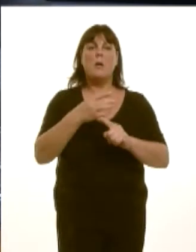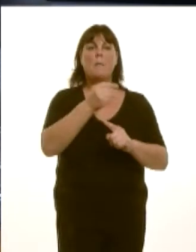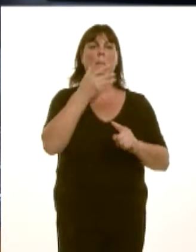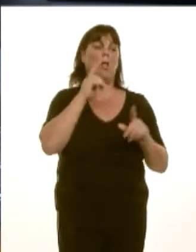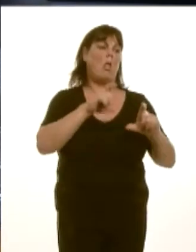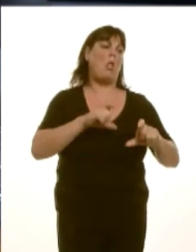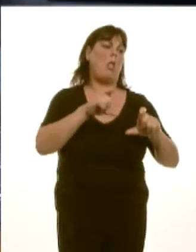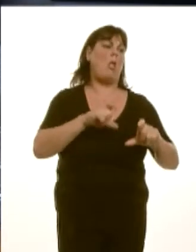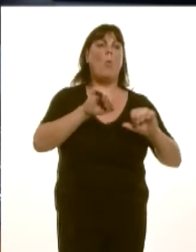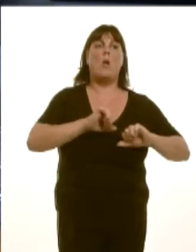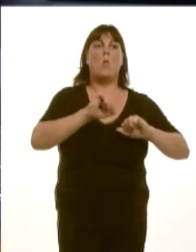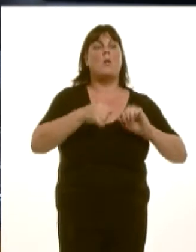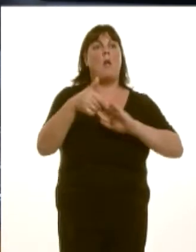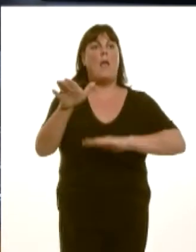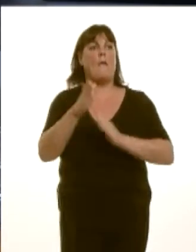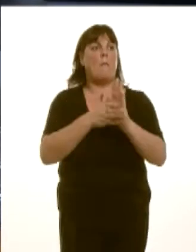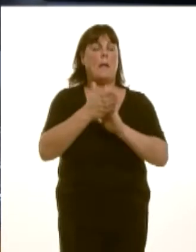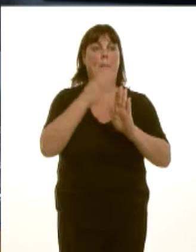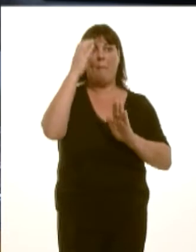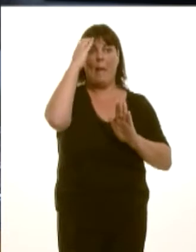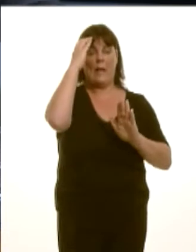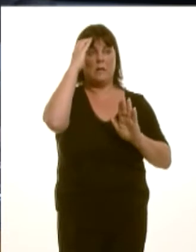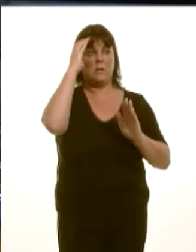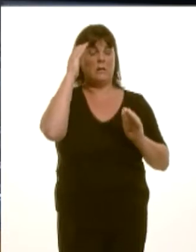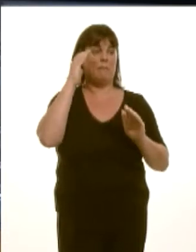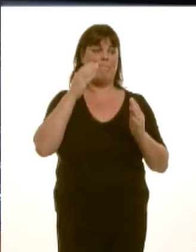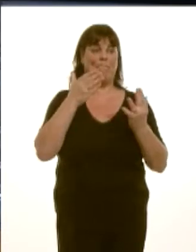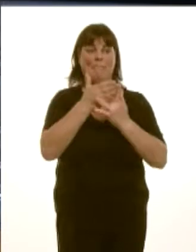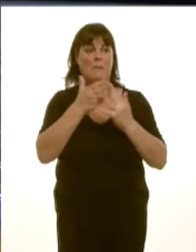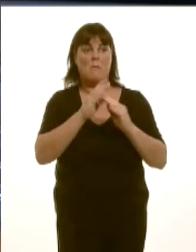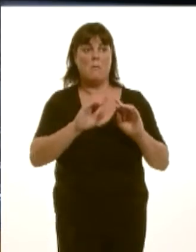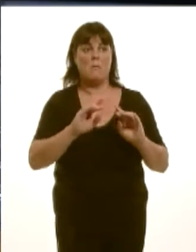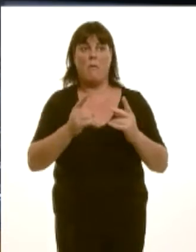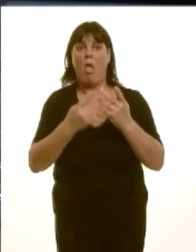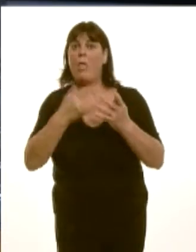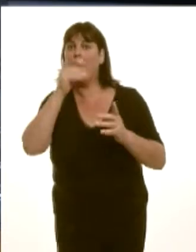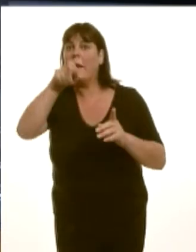That can lead to longer waiting times in A&E departments and, subsequently, more ambulances